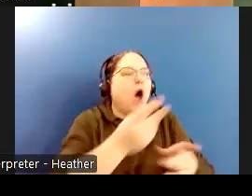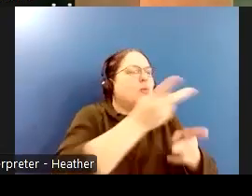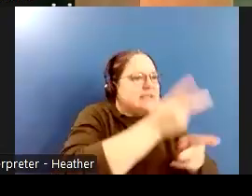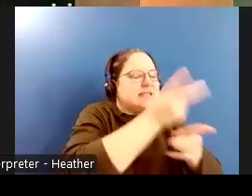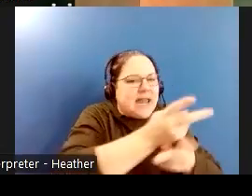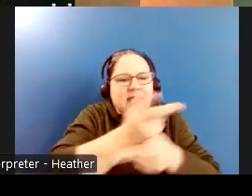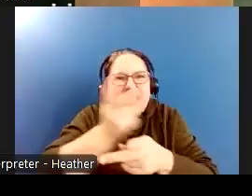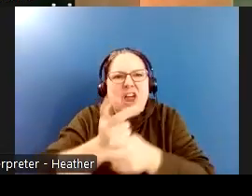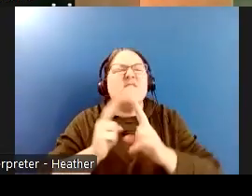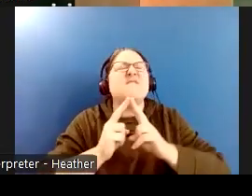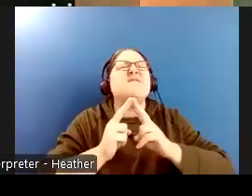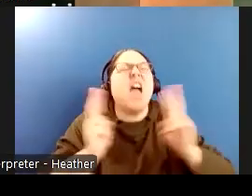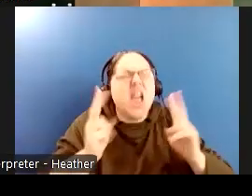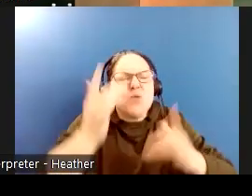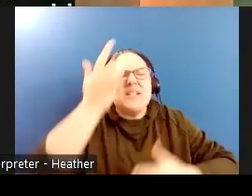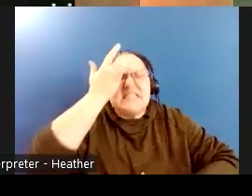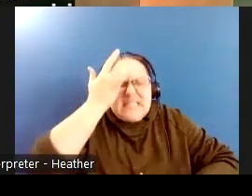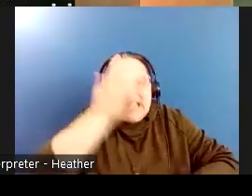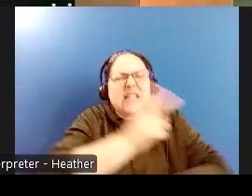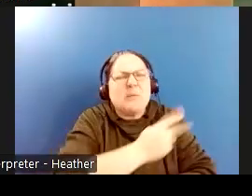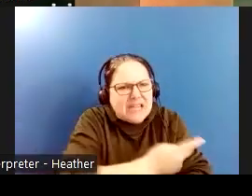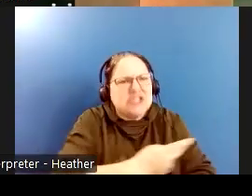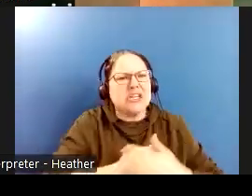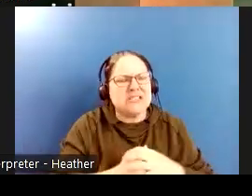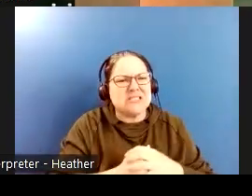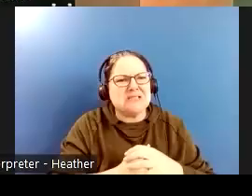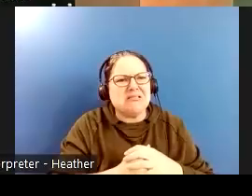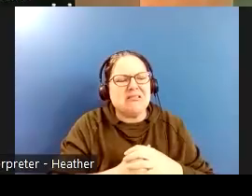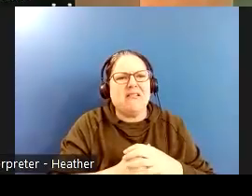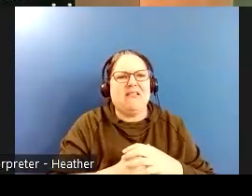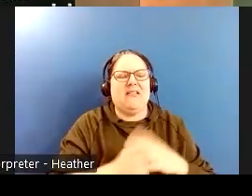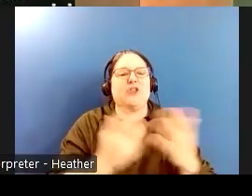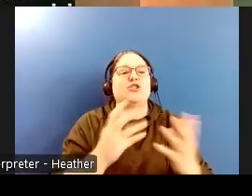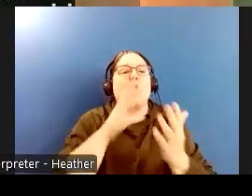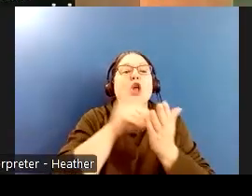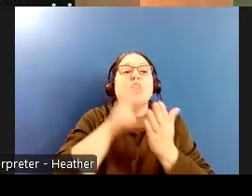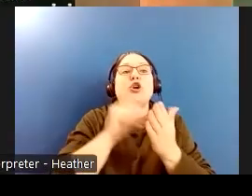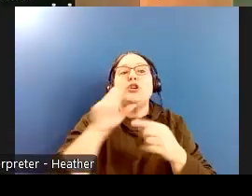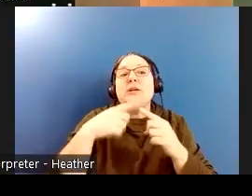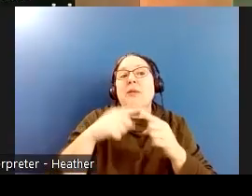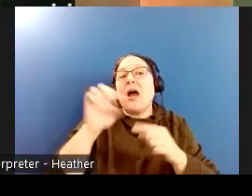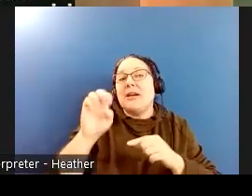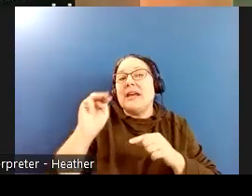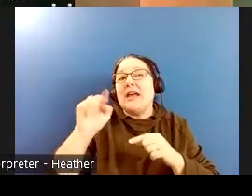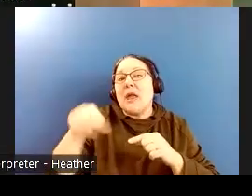patients. And so based on uh well this background of learning about empathy plus uh theory called